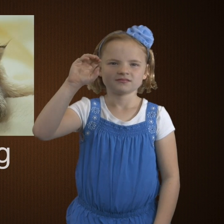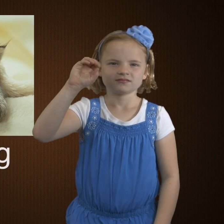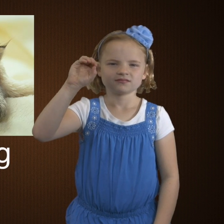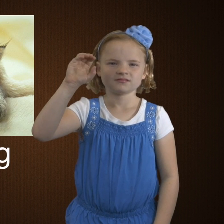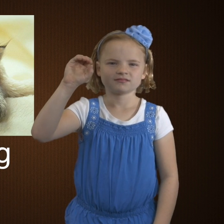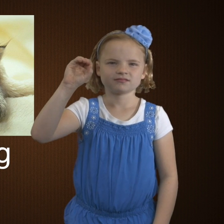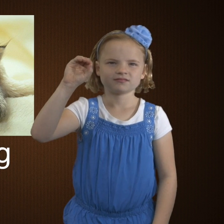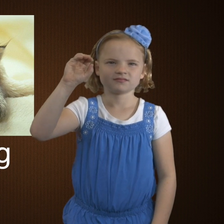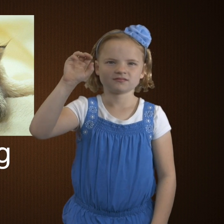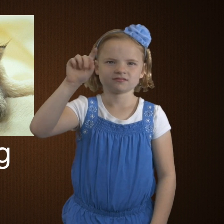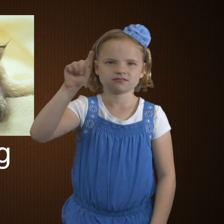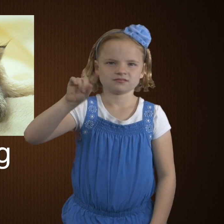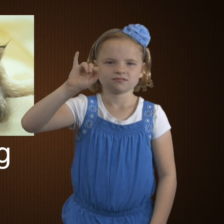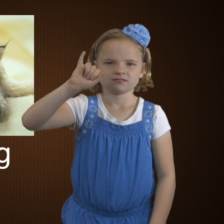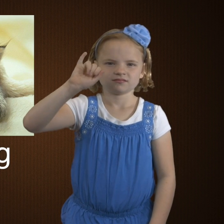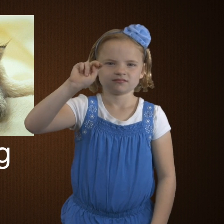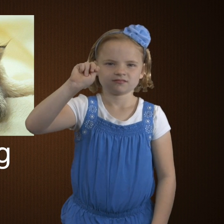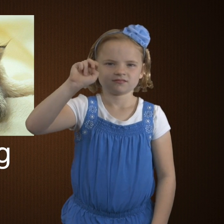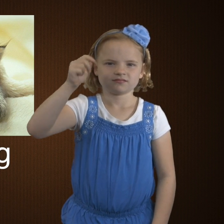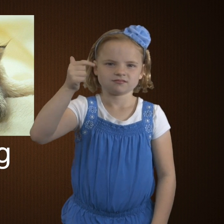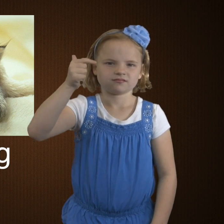Snoozing